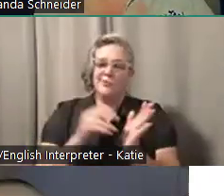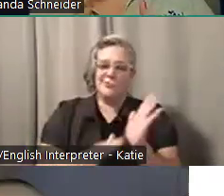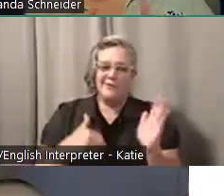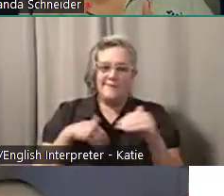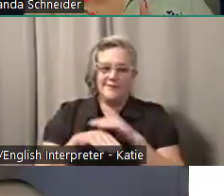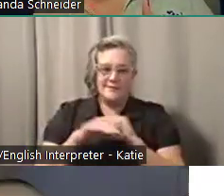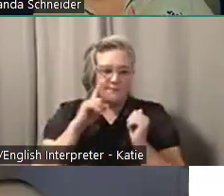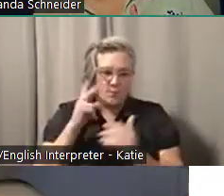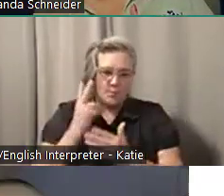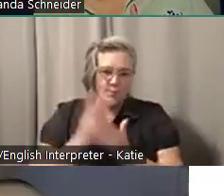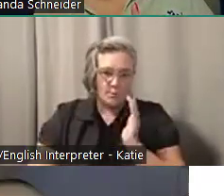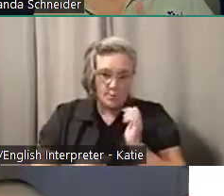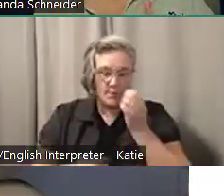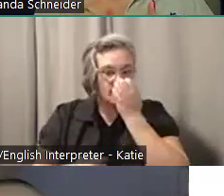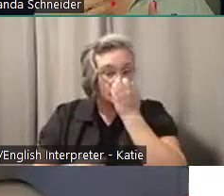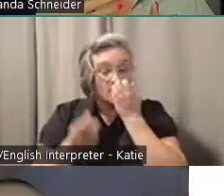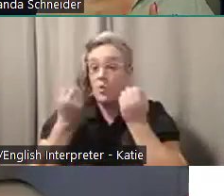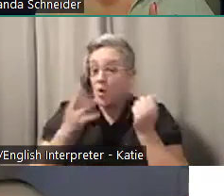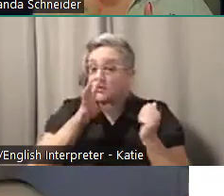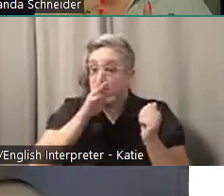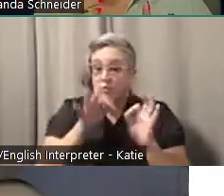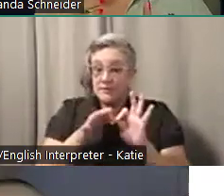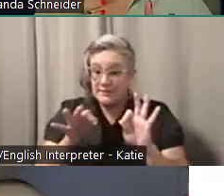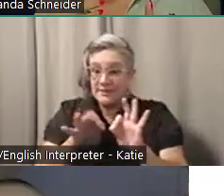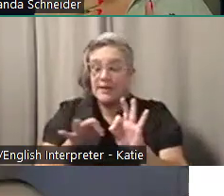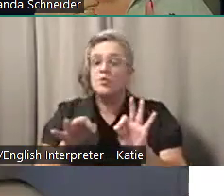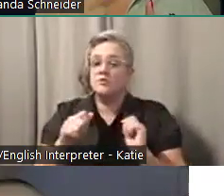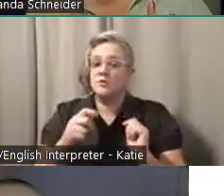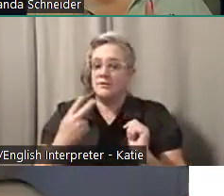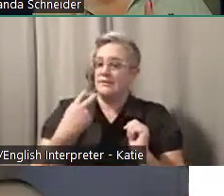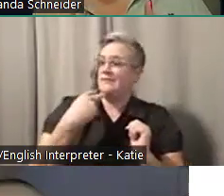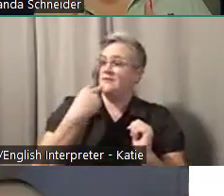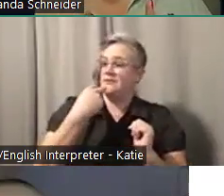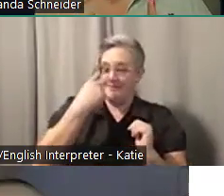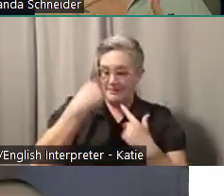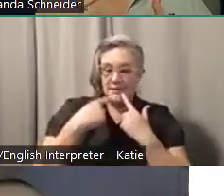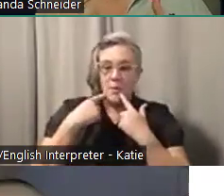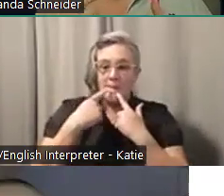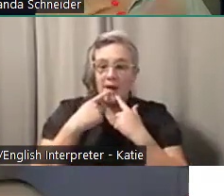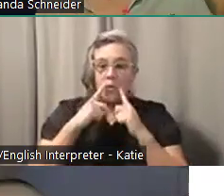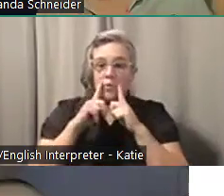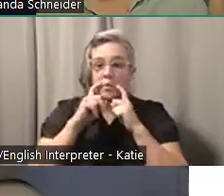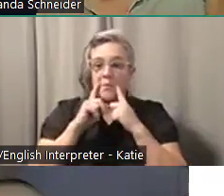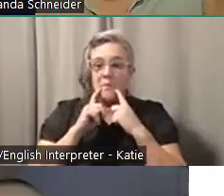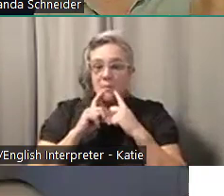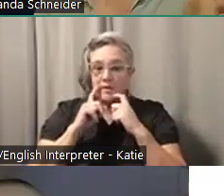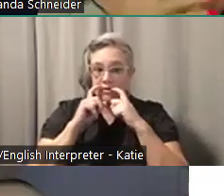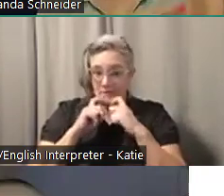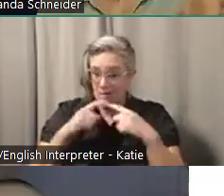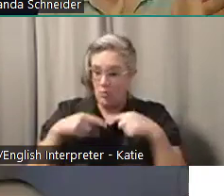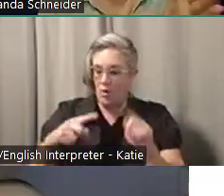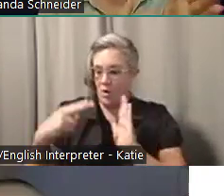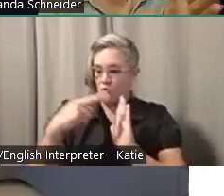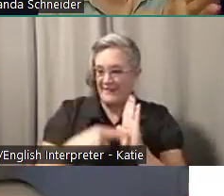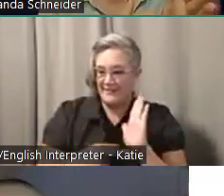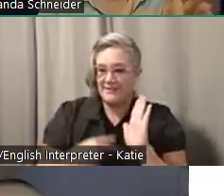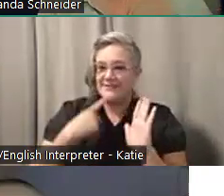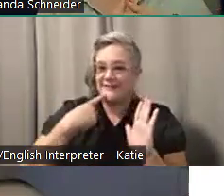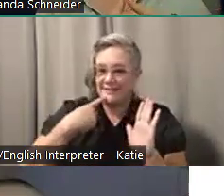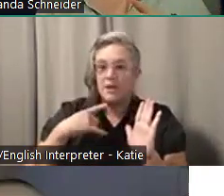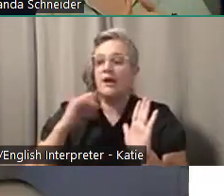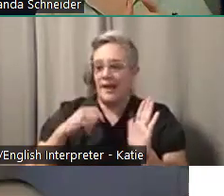Um, or even if you're focusing on spoken language, having access to your mouth and your lip formations while you're reading, again, so they have access to the print as well.